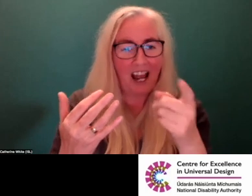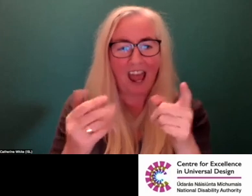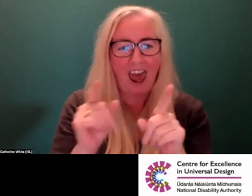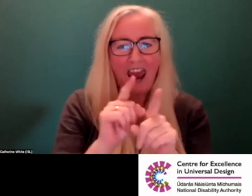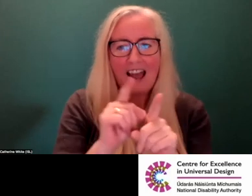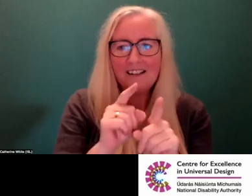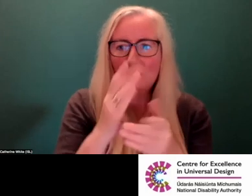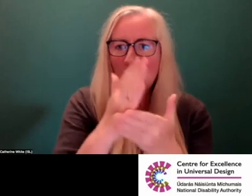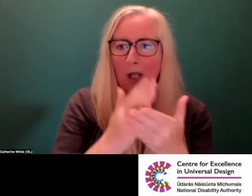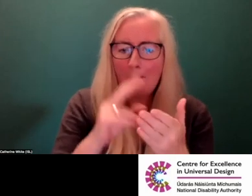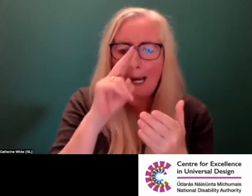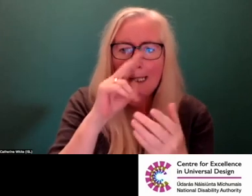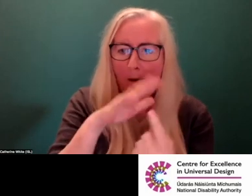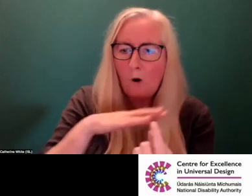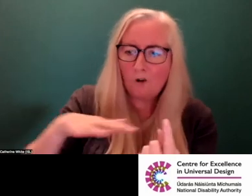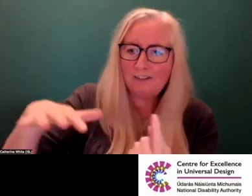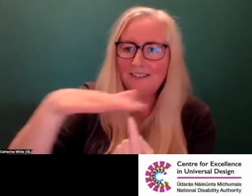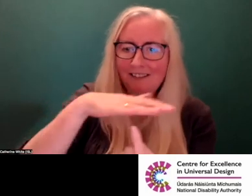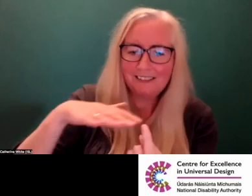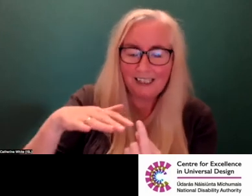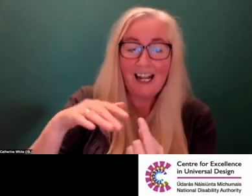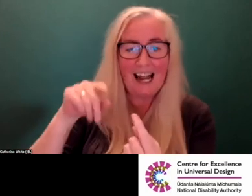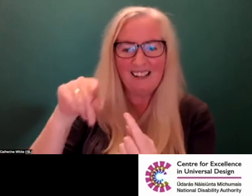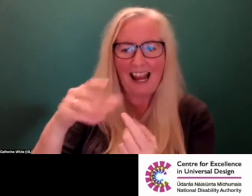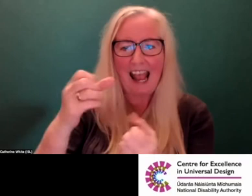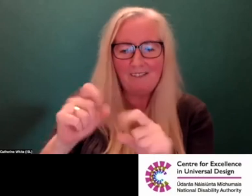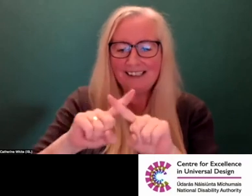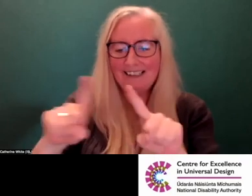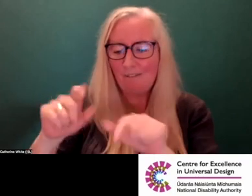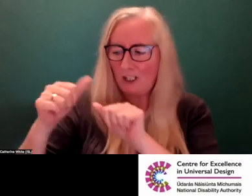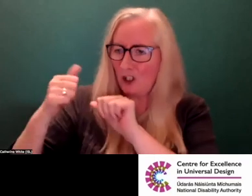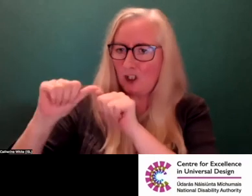stuff that came from our dream, like neighbourhoods were very, very intergenerational.